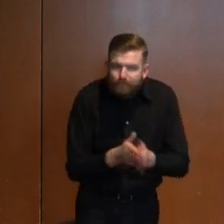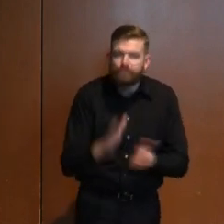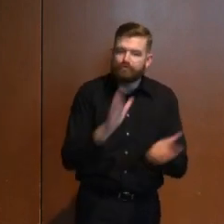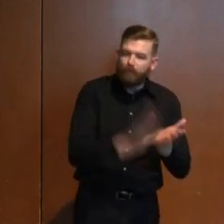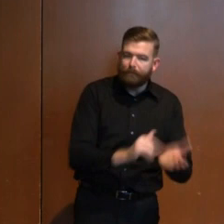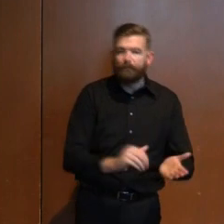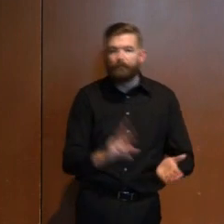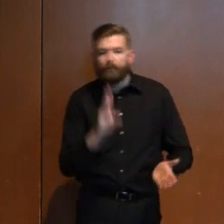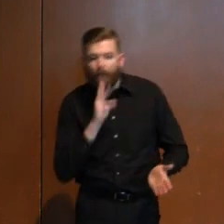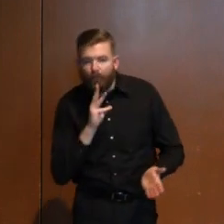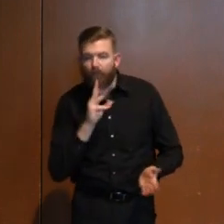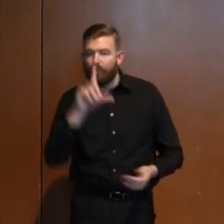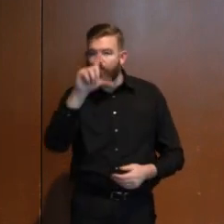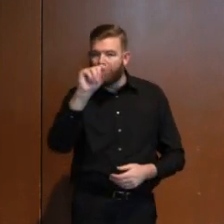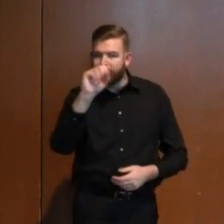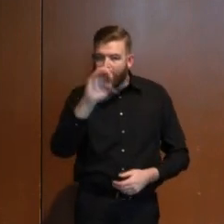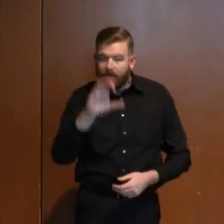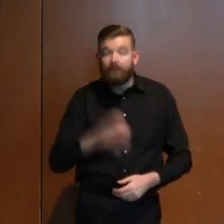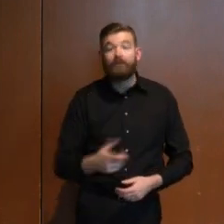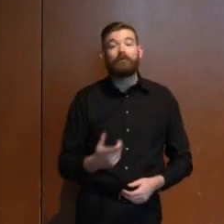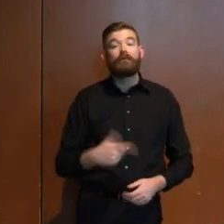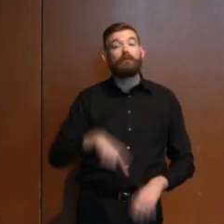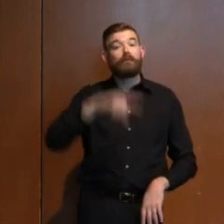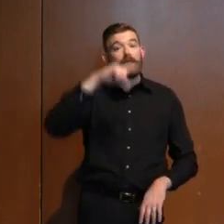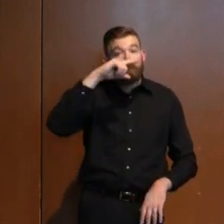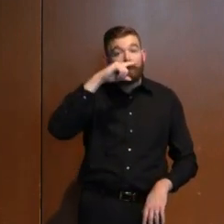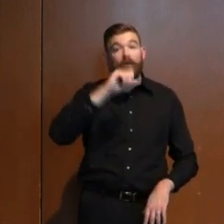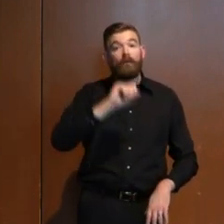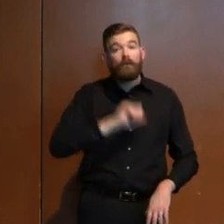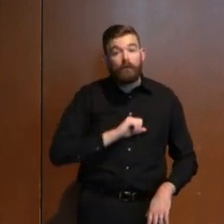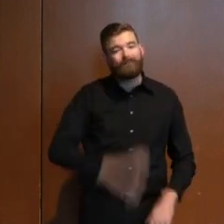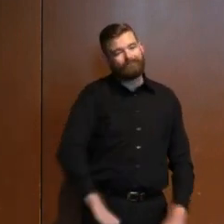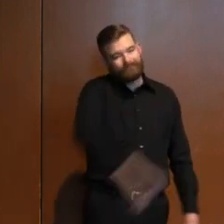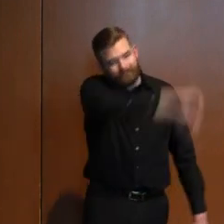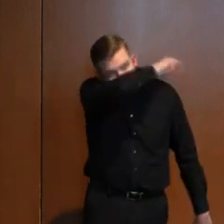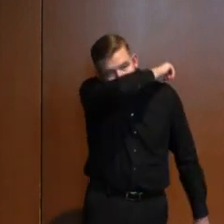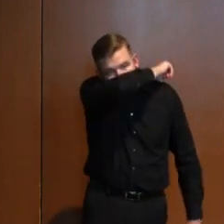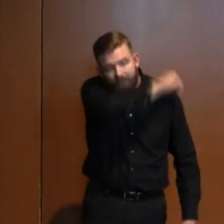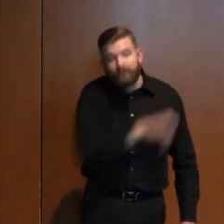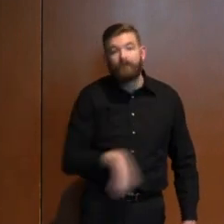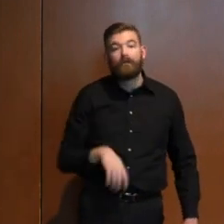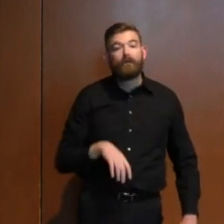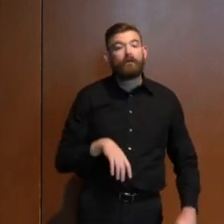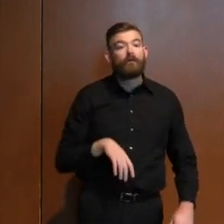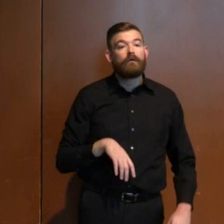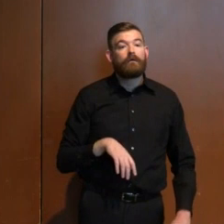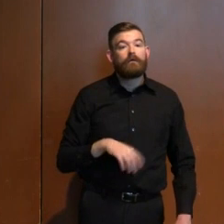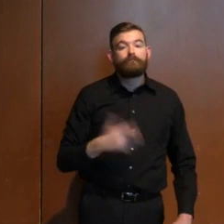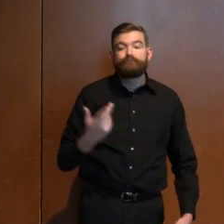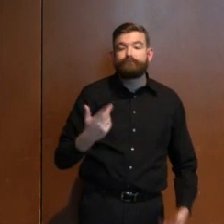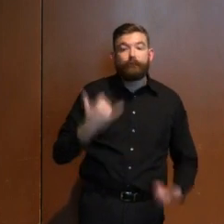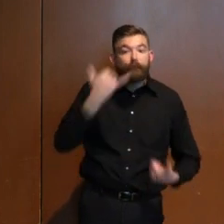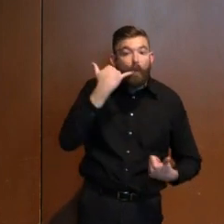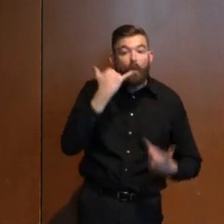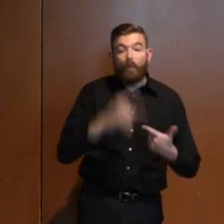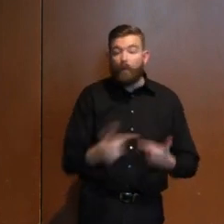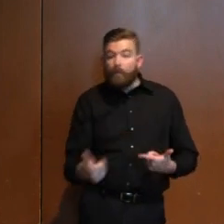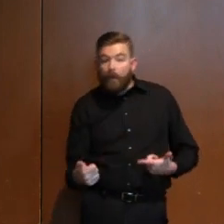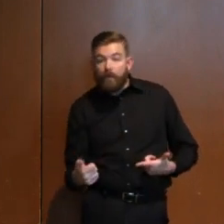STAY HOME. WASH YOUR HANDS WITH SOAP AND WATER FOR 20 SECONDS, COVER COUGHS AND SNEEZES.